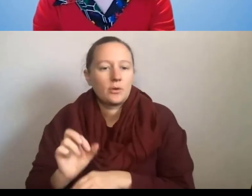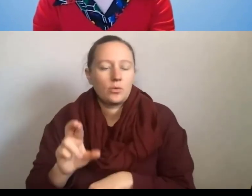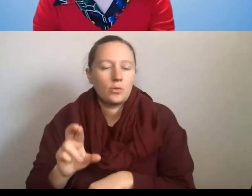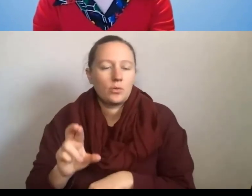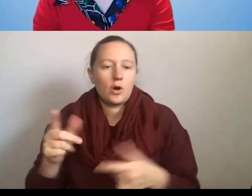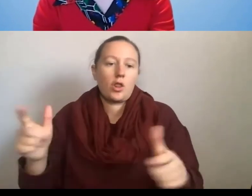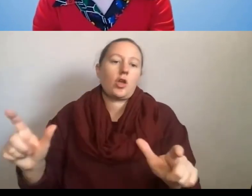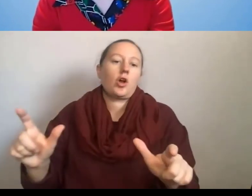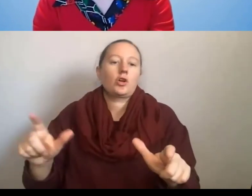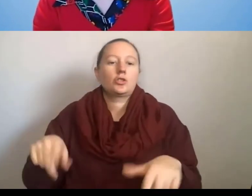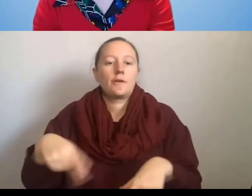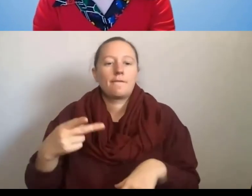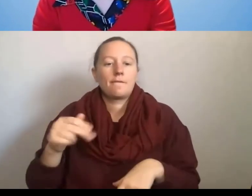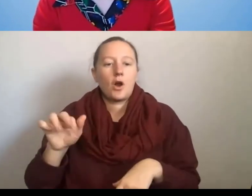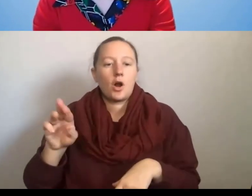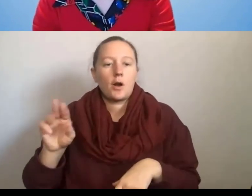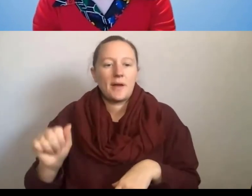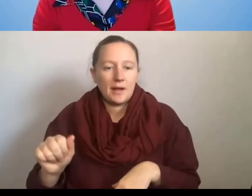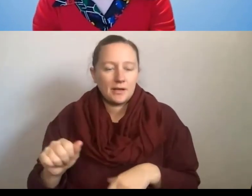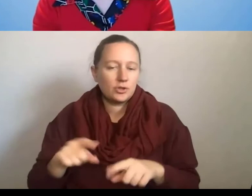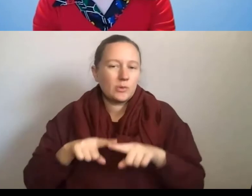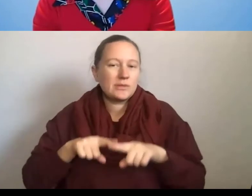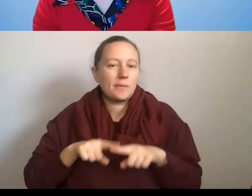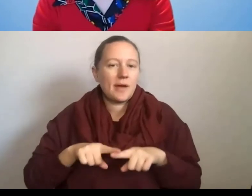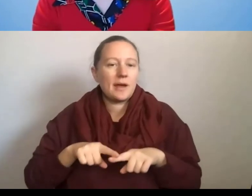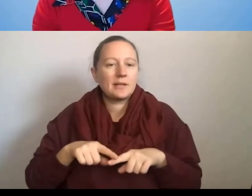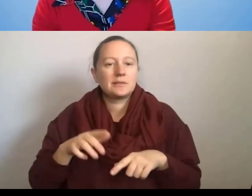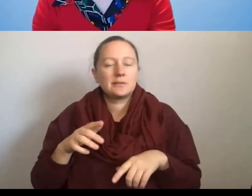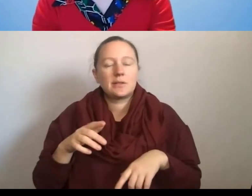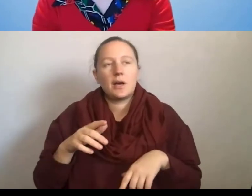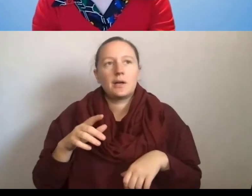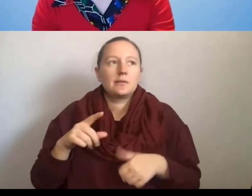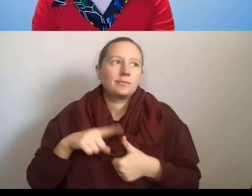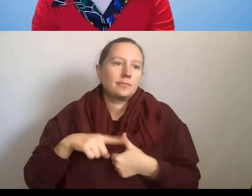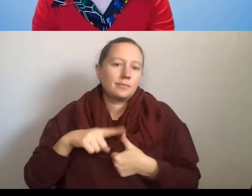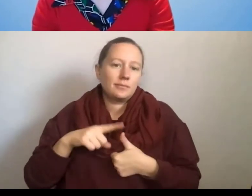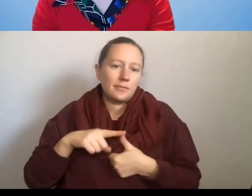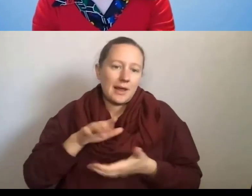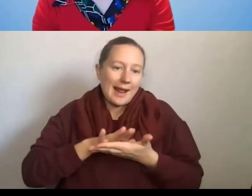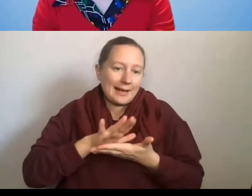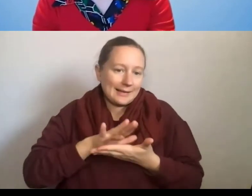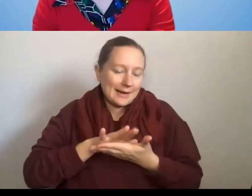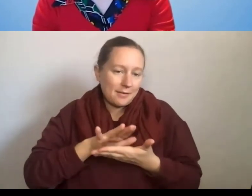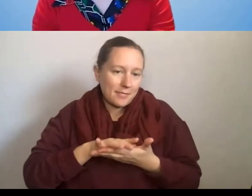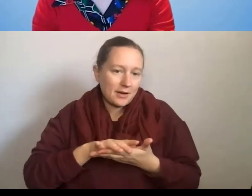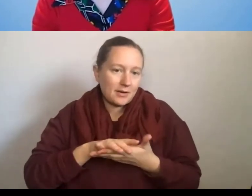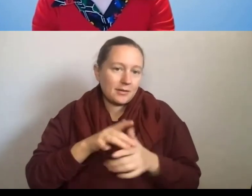And so a lot of it depends on, one, the academic himself or herself.